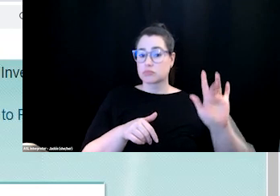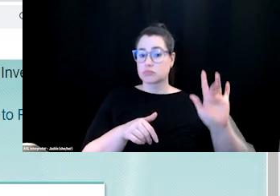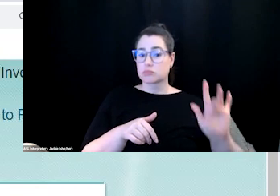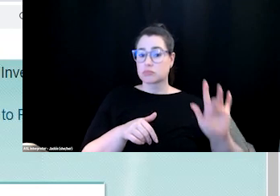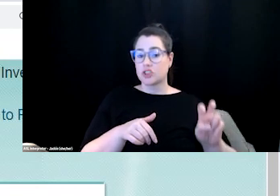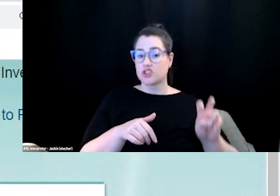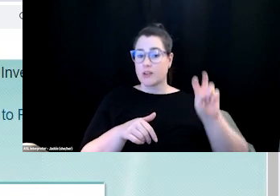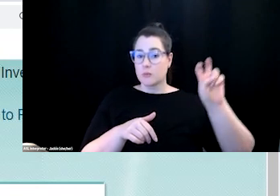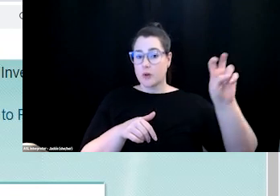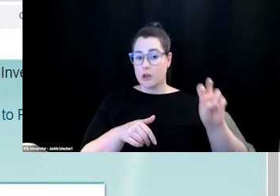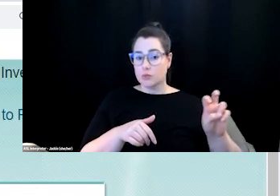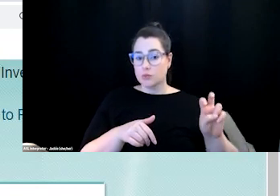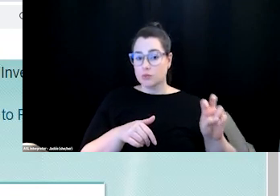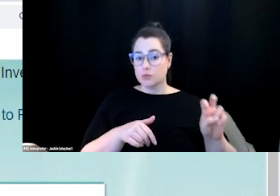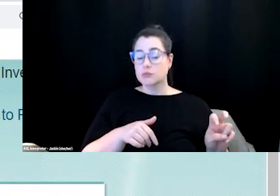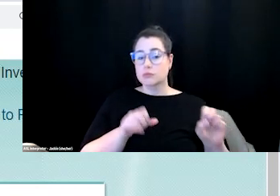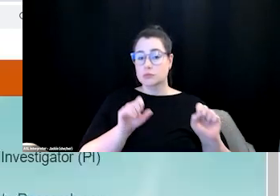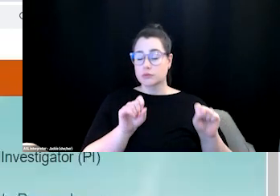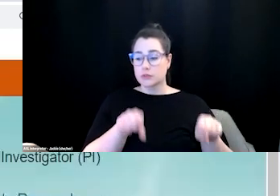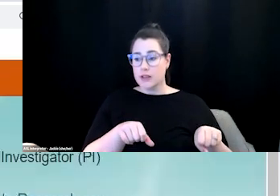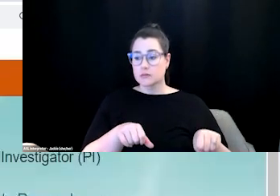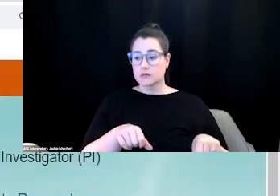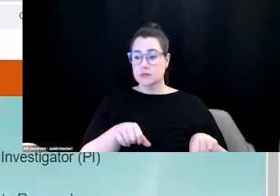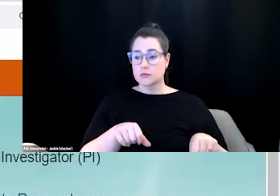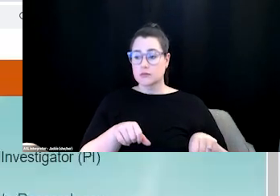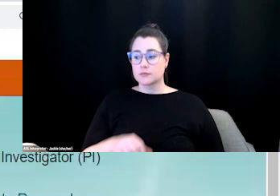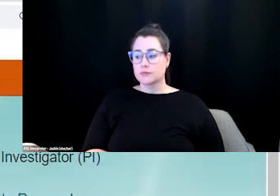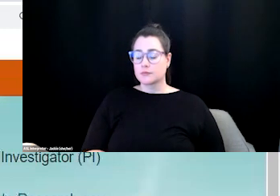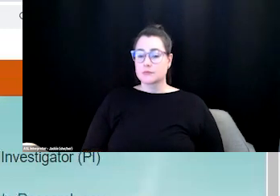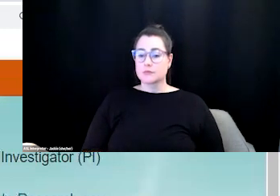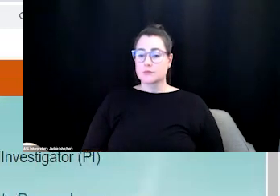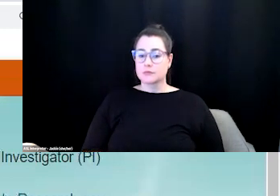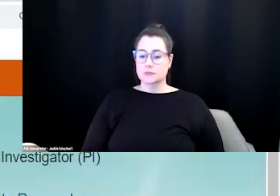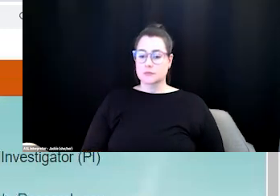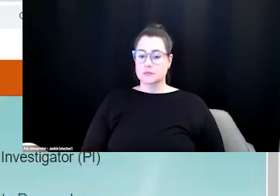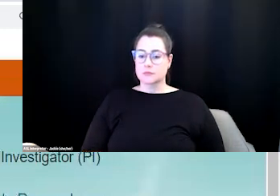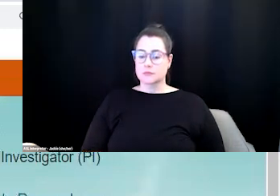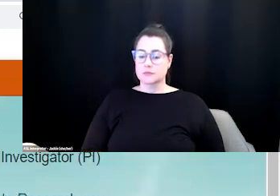So you can actually just keep clicking down the list and working on each section.